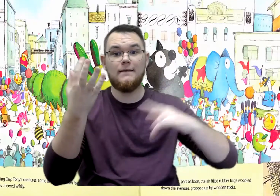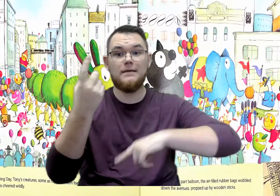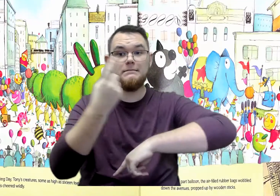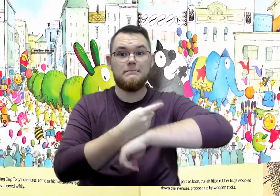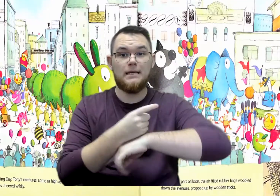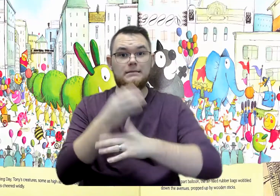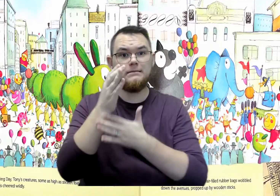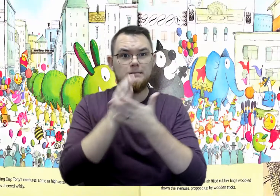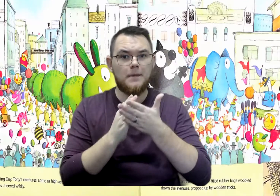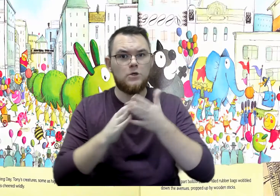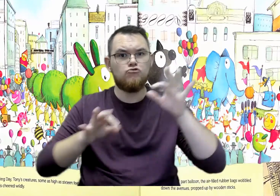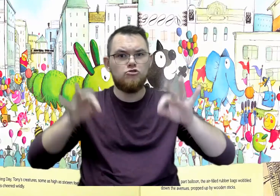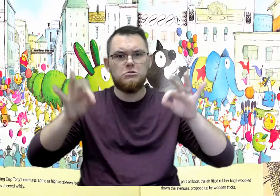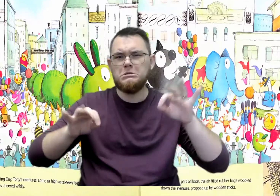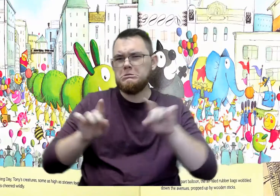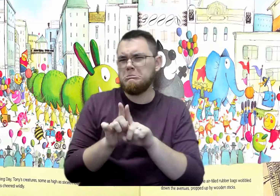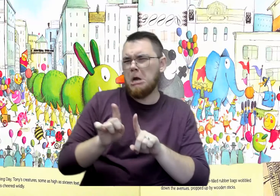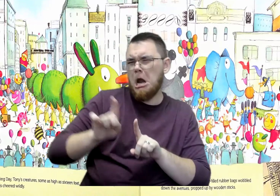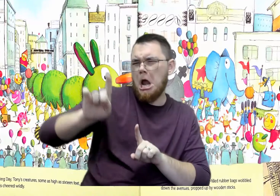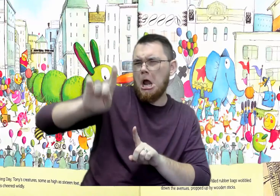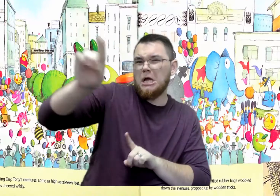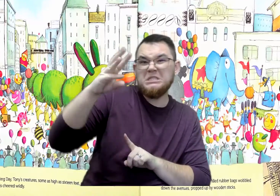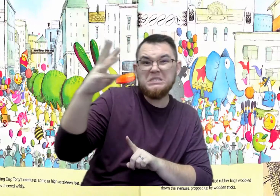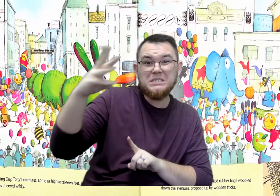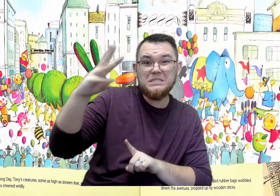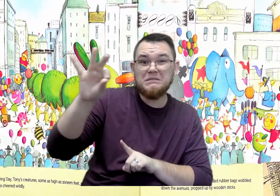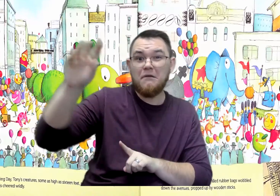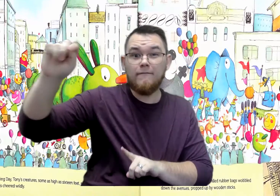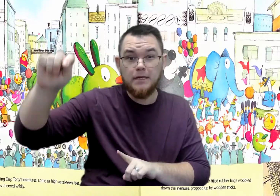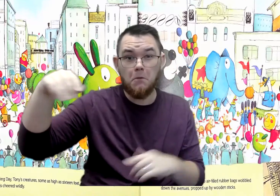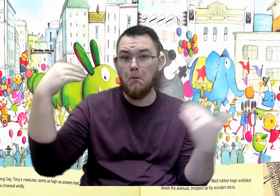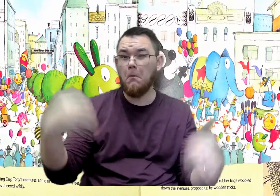streets, and the crowds cheered wildly.